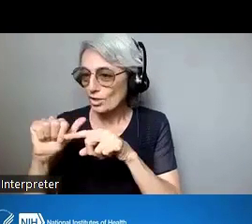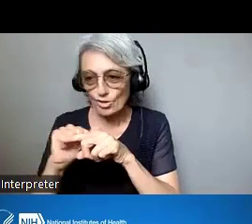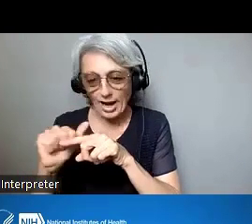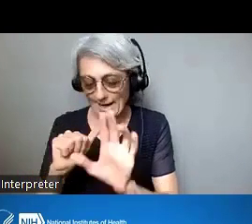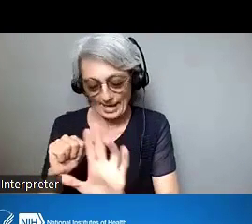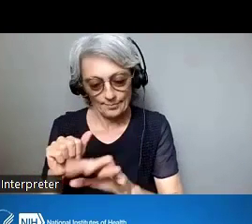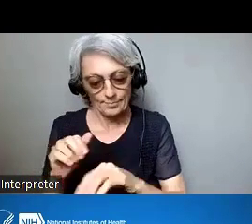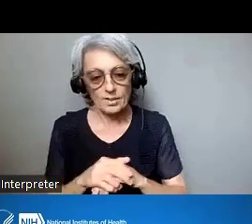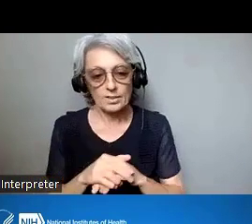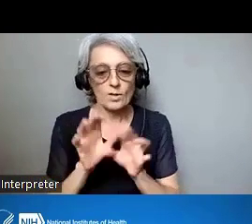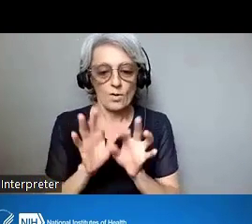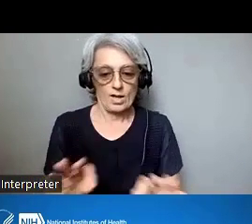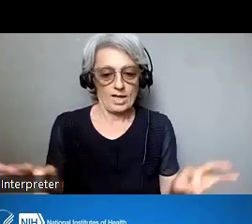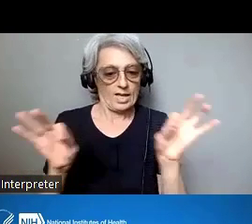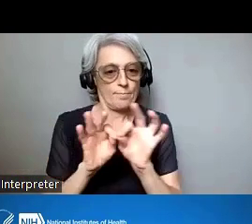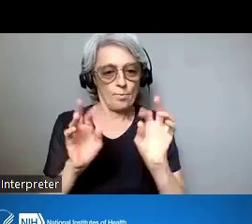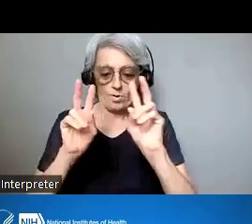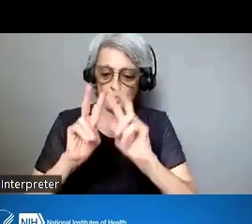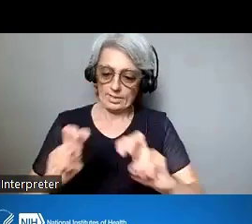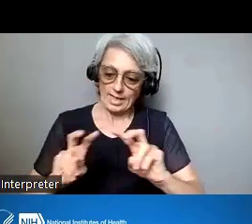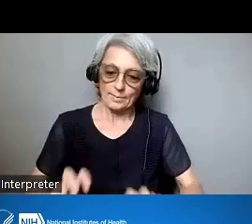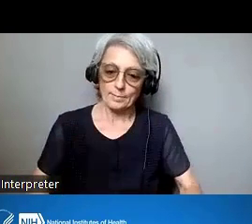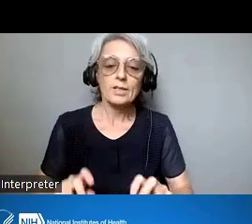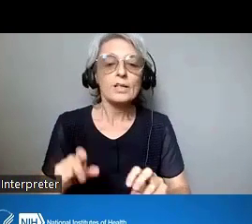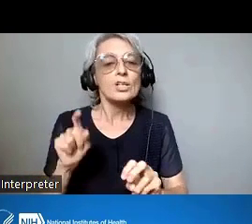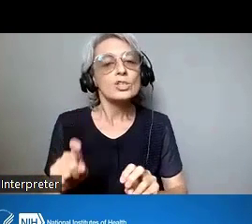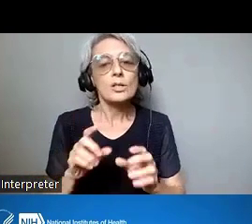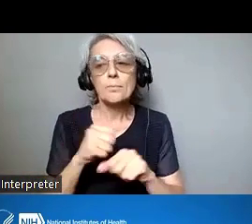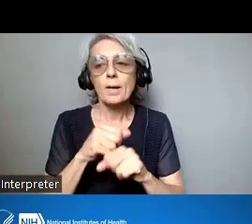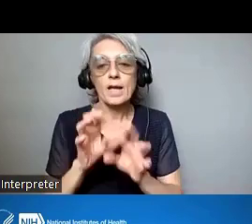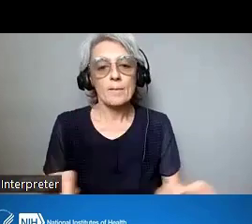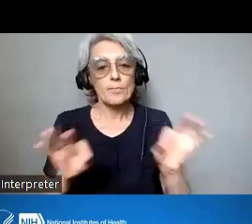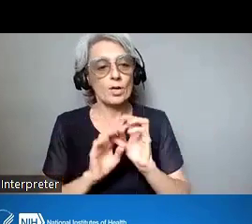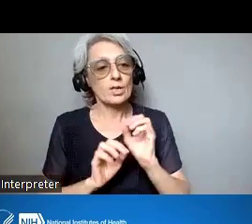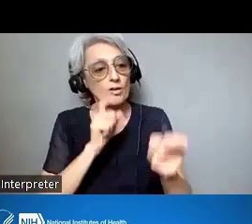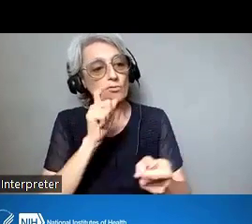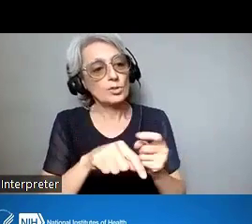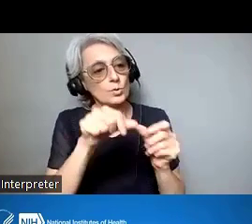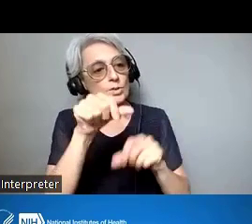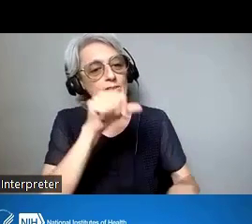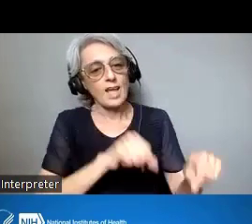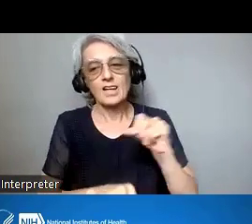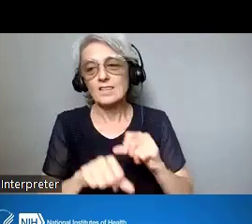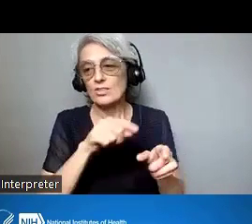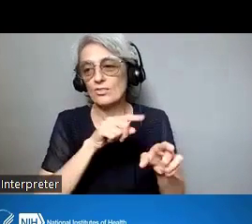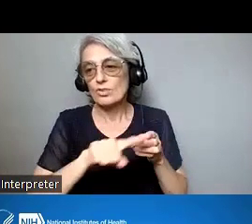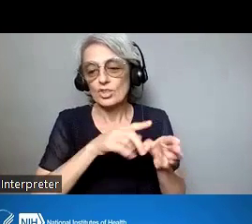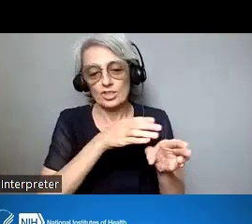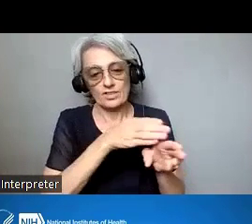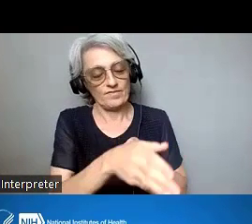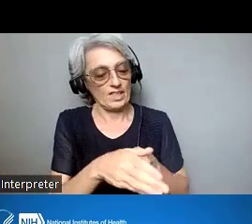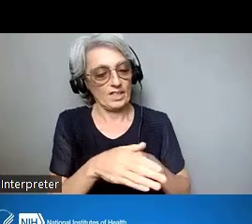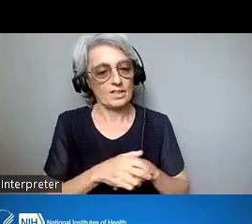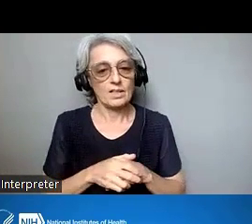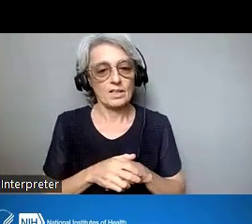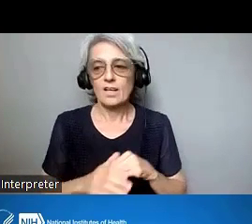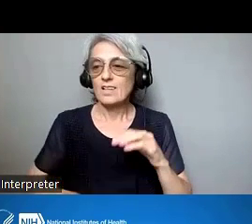it should make an important scientific contribution to the research field involved. The award provides up to $300,000 in direct cost